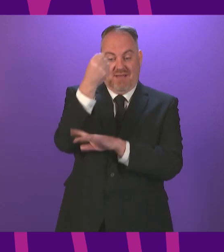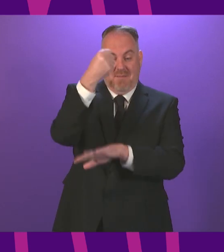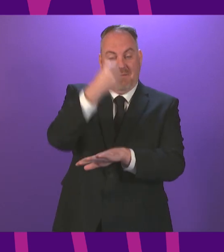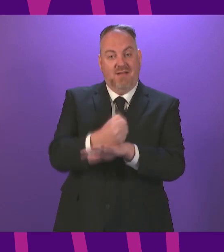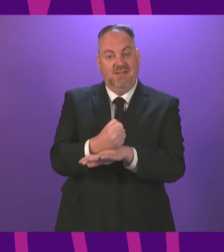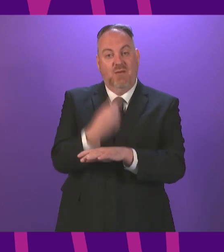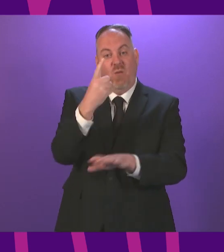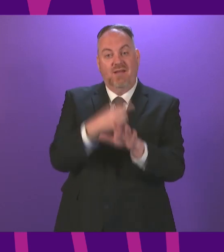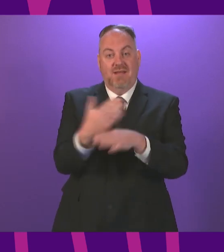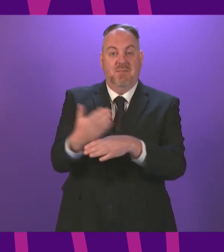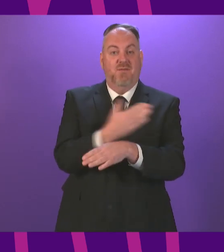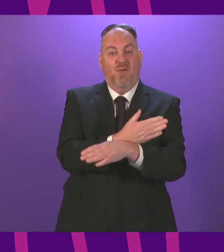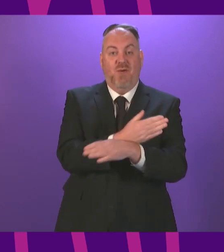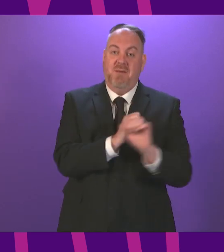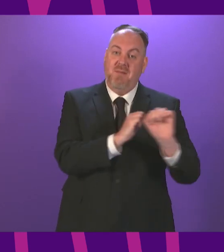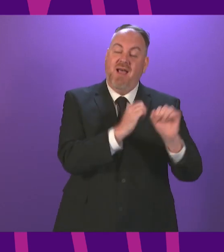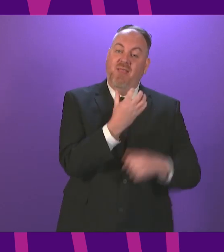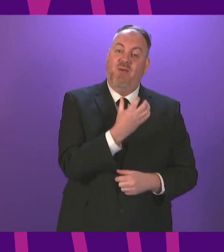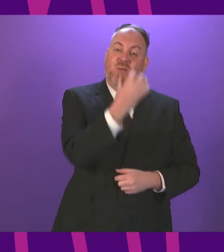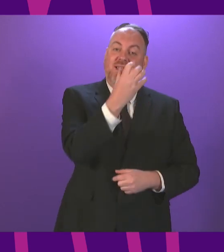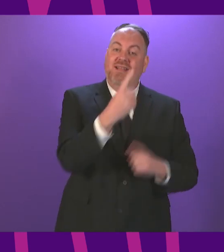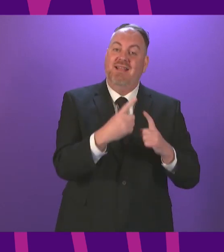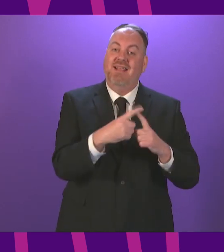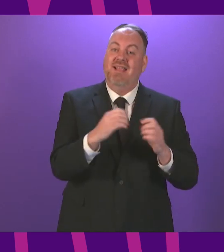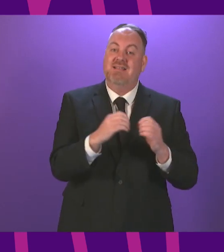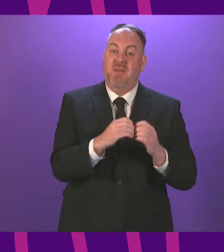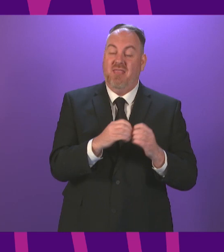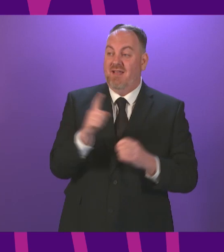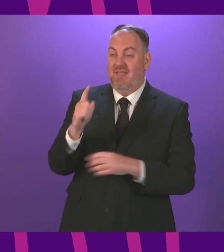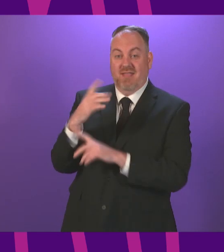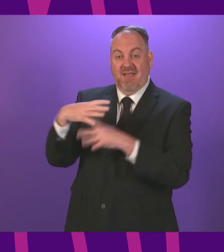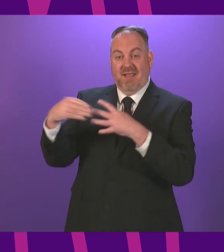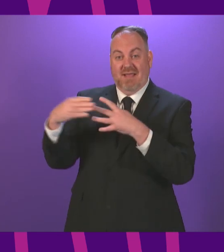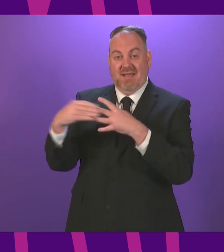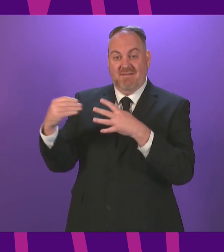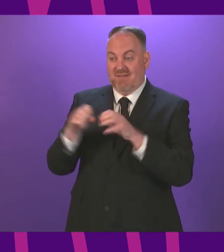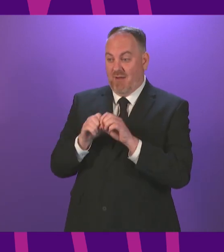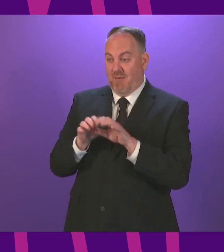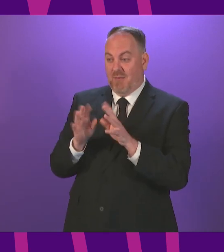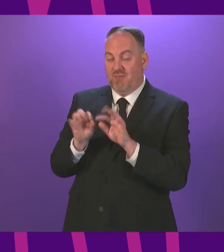previously. The trees are just about to bloom—as, I am sure, they will do each spring for decades